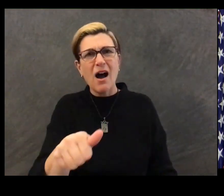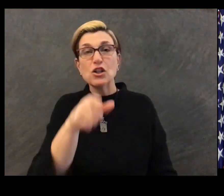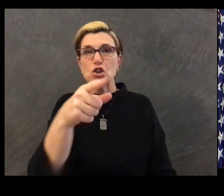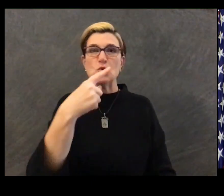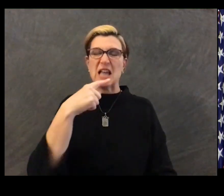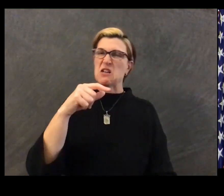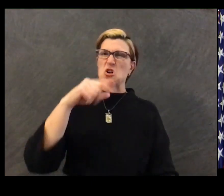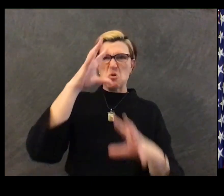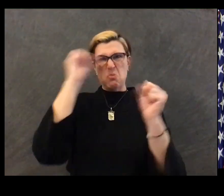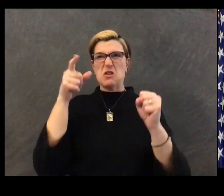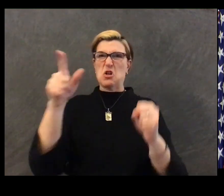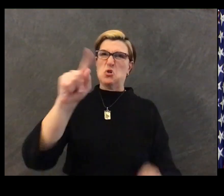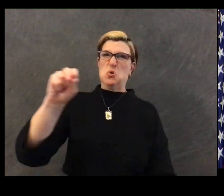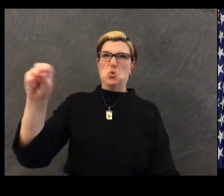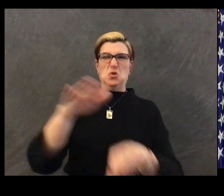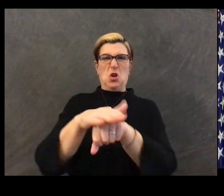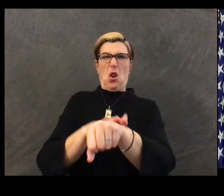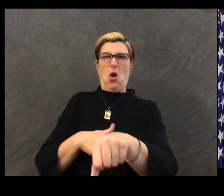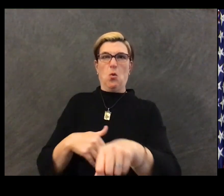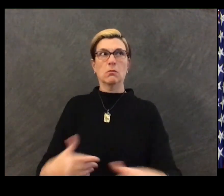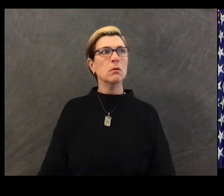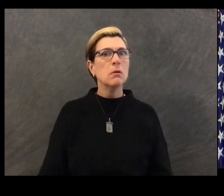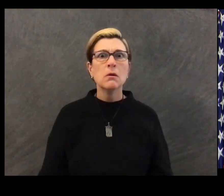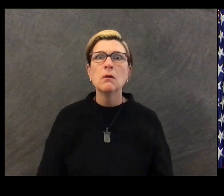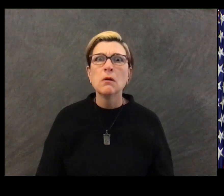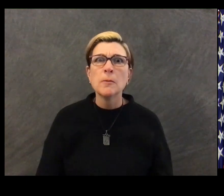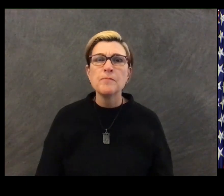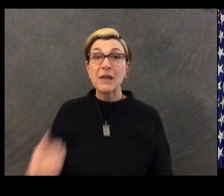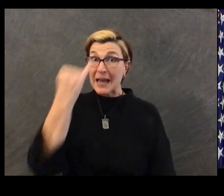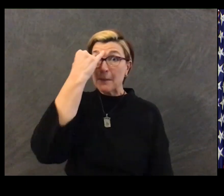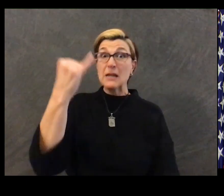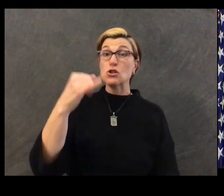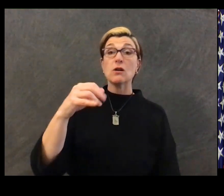so much earlier when Nancy Pelosi as an example you don't say this when she's